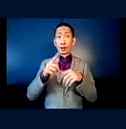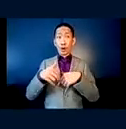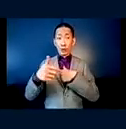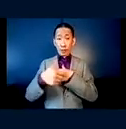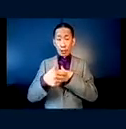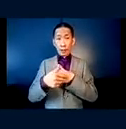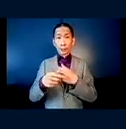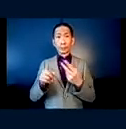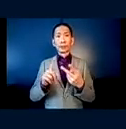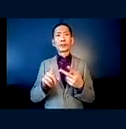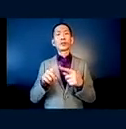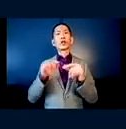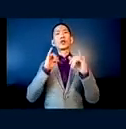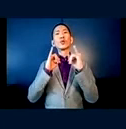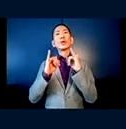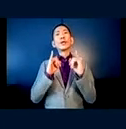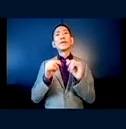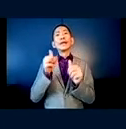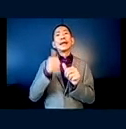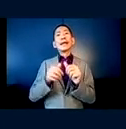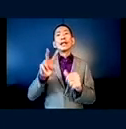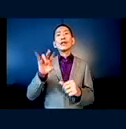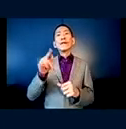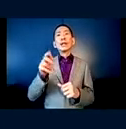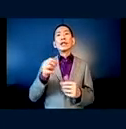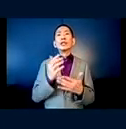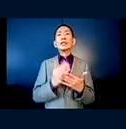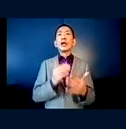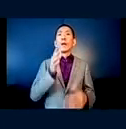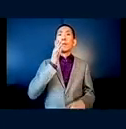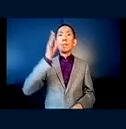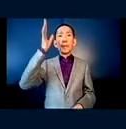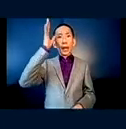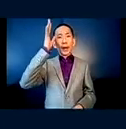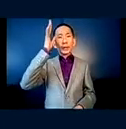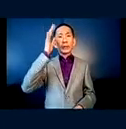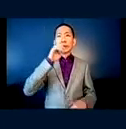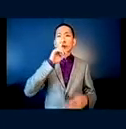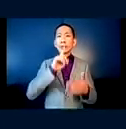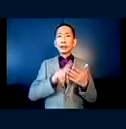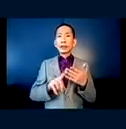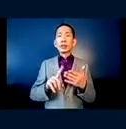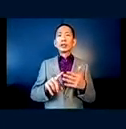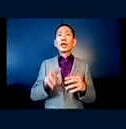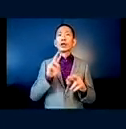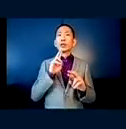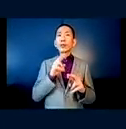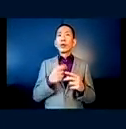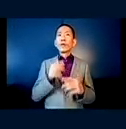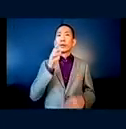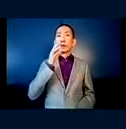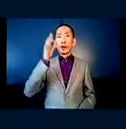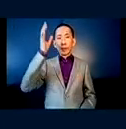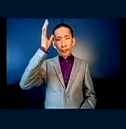WERE HAPPENING ON TIME, AND THEN TO INTERVIEW IN EACH VILLAGE A FEW PARENTS, AND CHECK THE